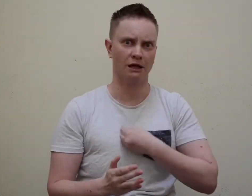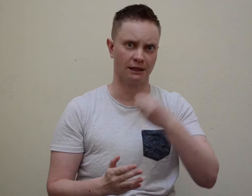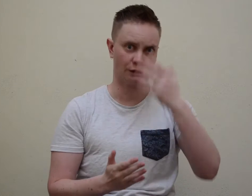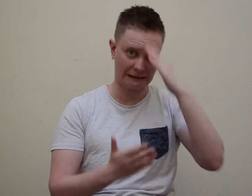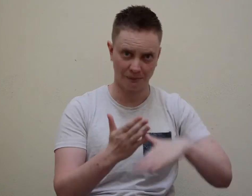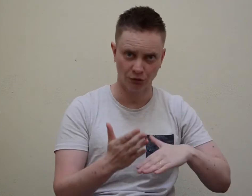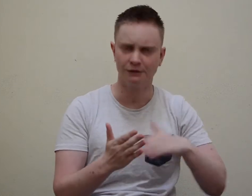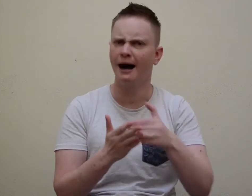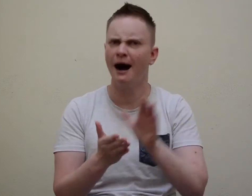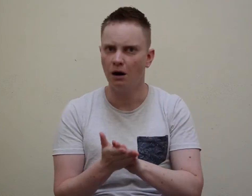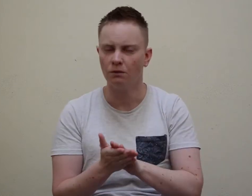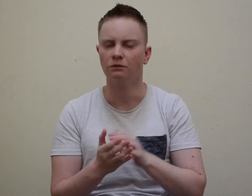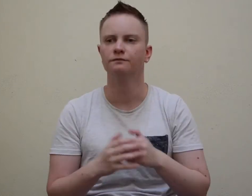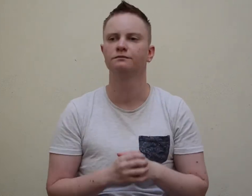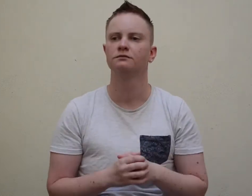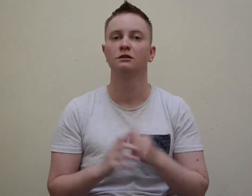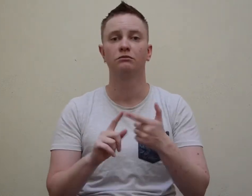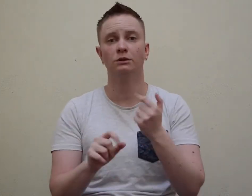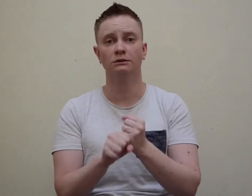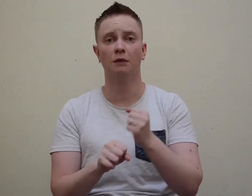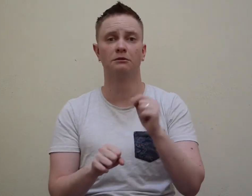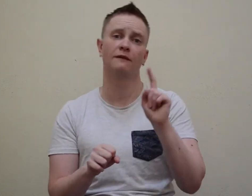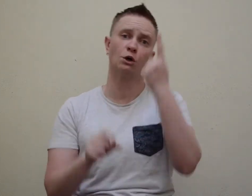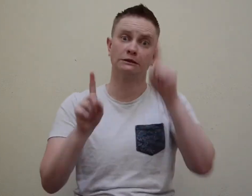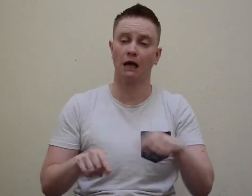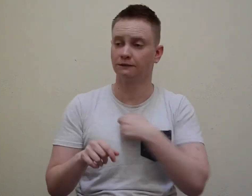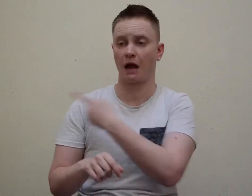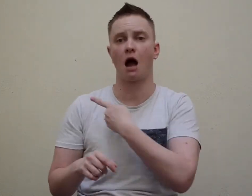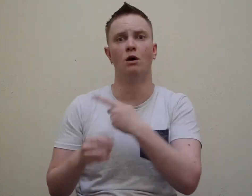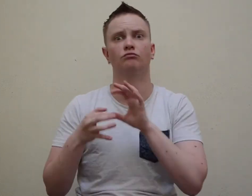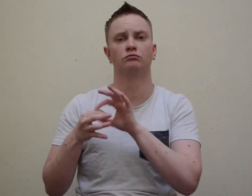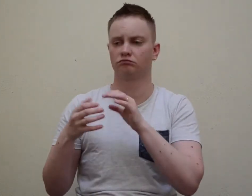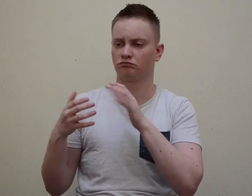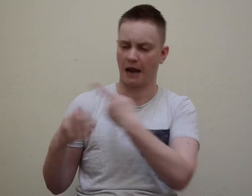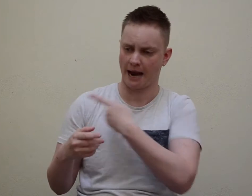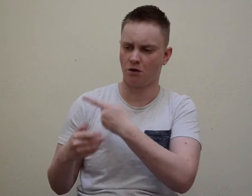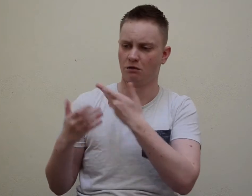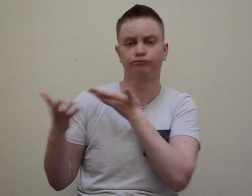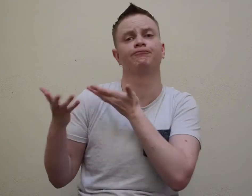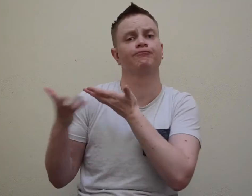through this transgender experience that I'm going through. And, what's happened,